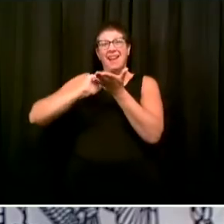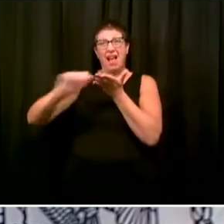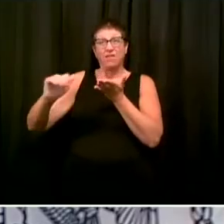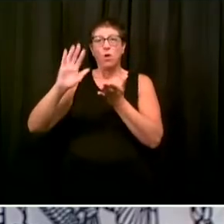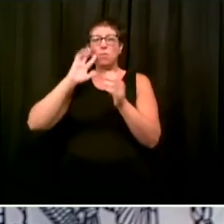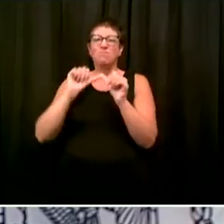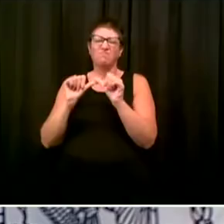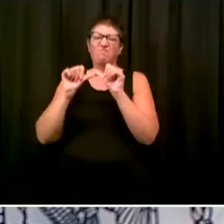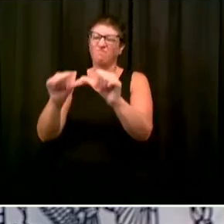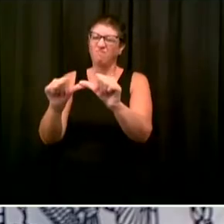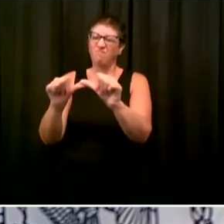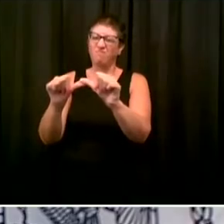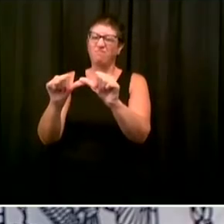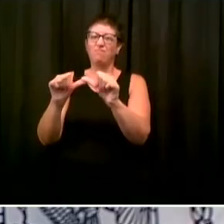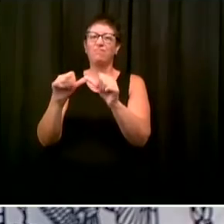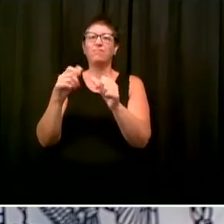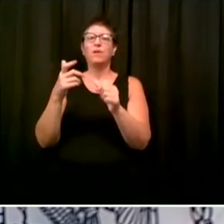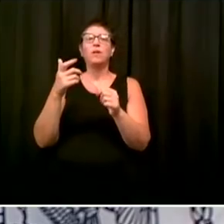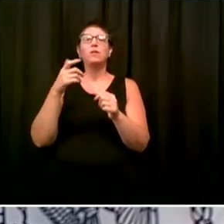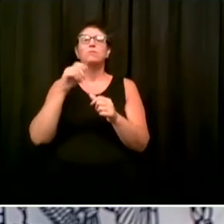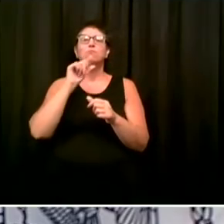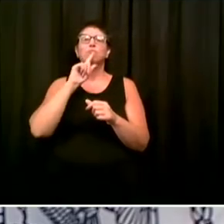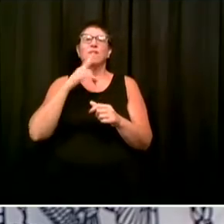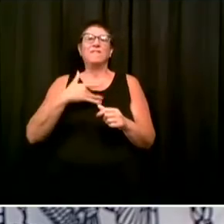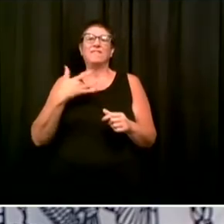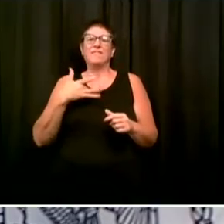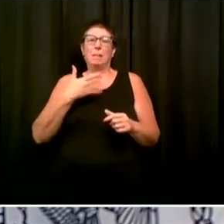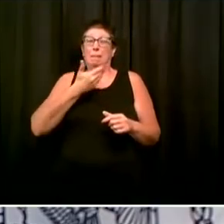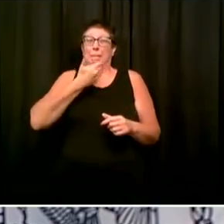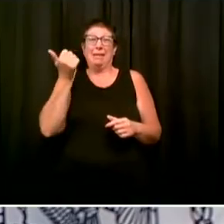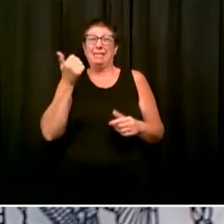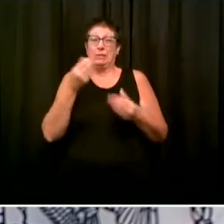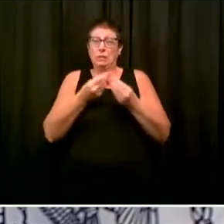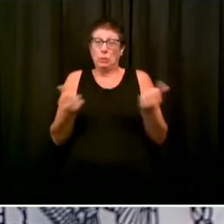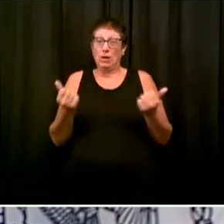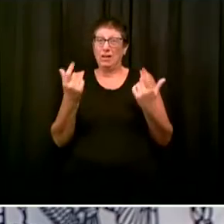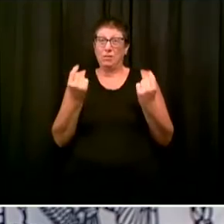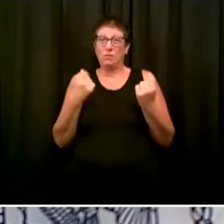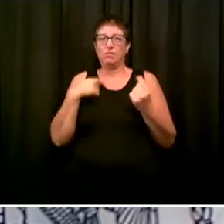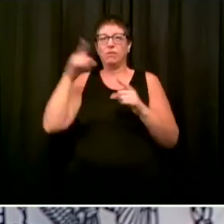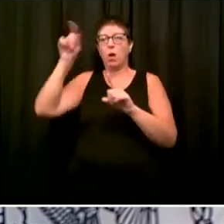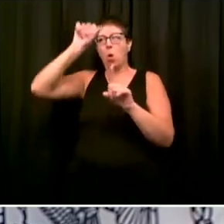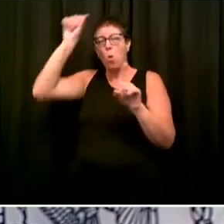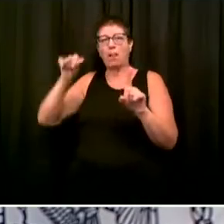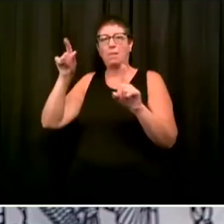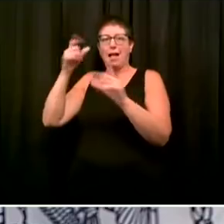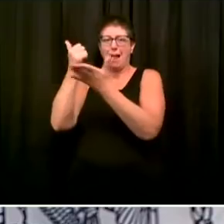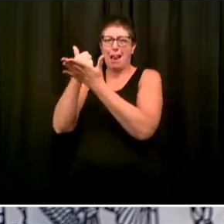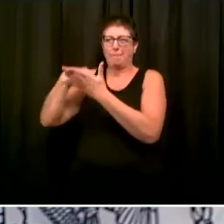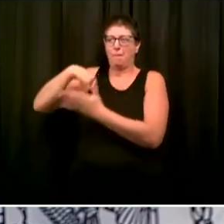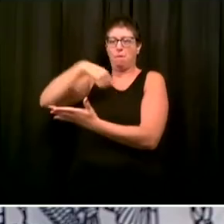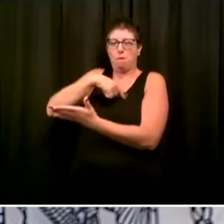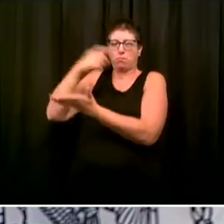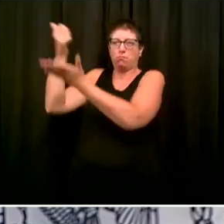OTHER CHCOIE OUWLD BE RECEI TT